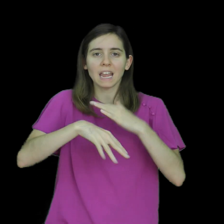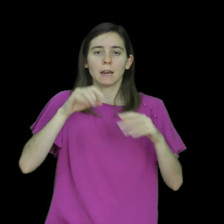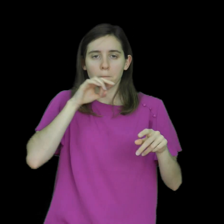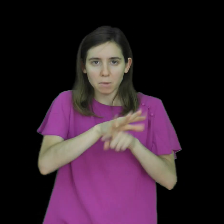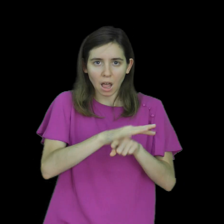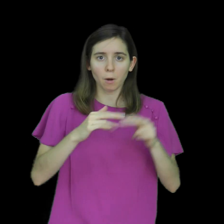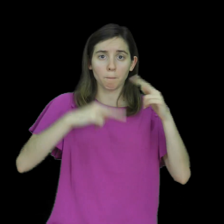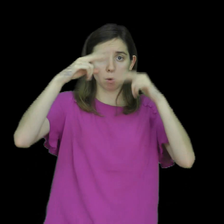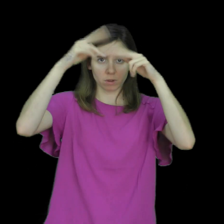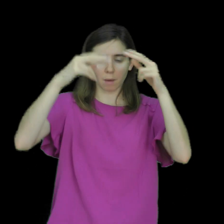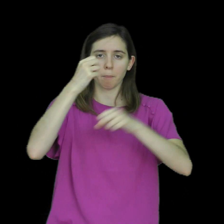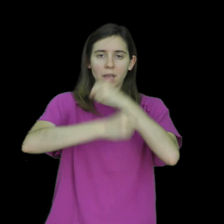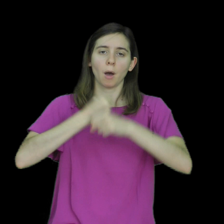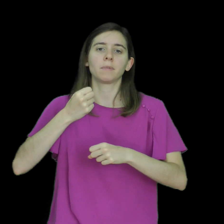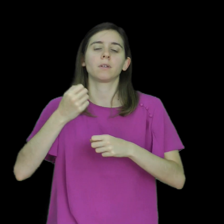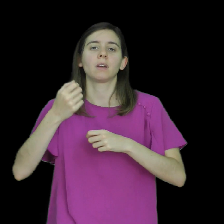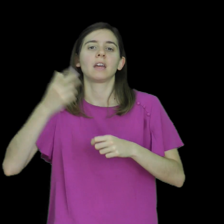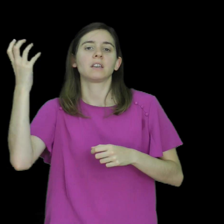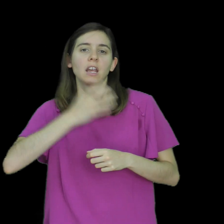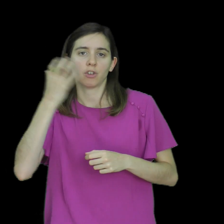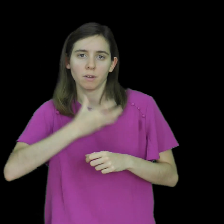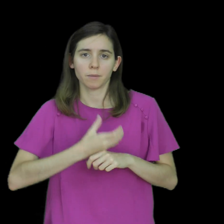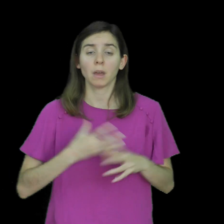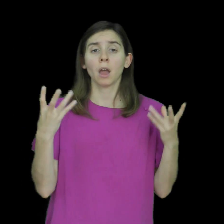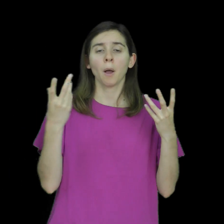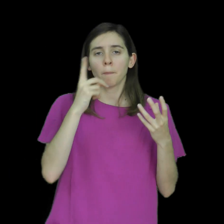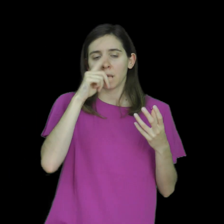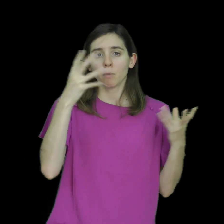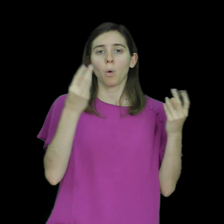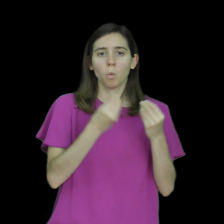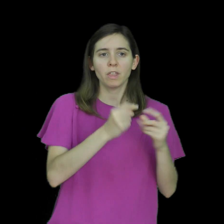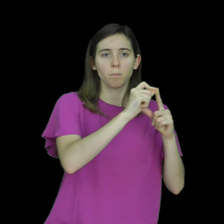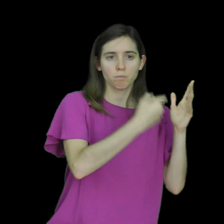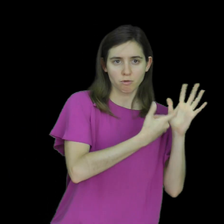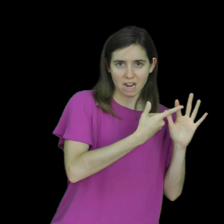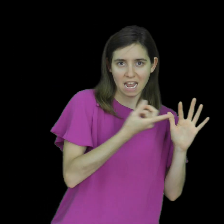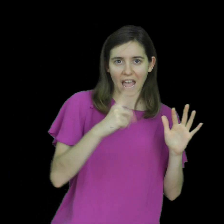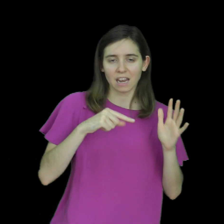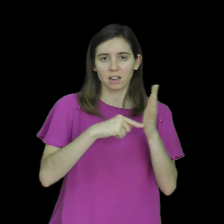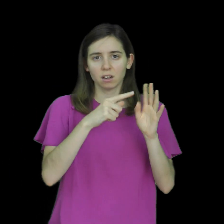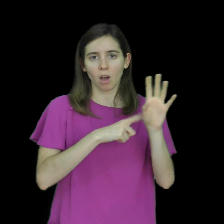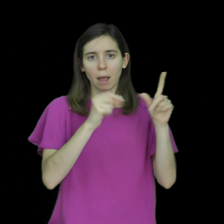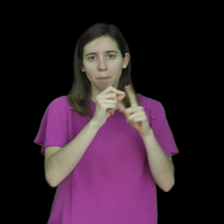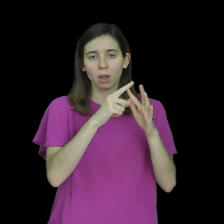prediabetes and type 2 diabetes still do produce insulin, but the insulin has a